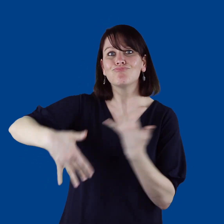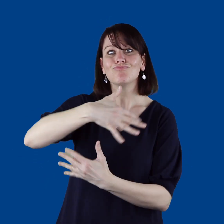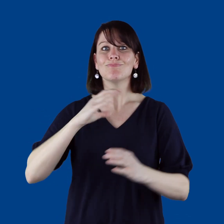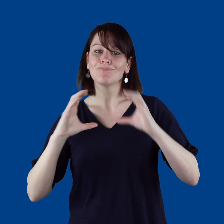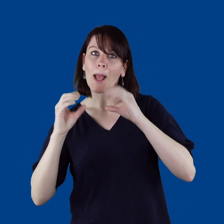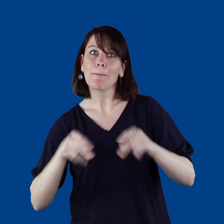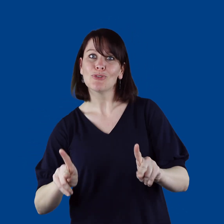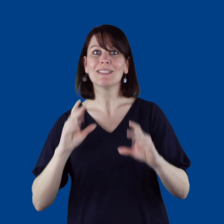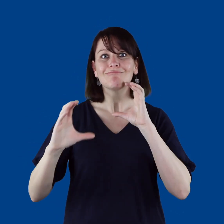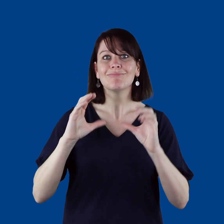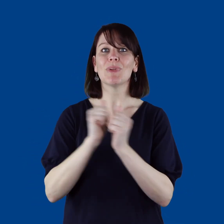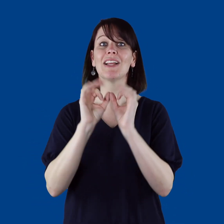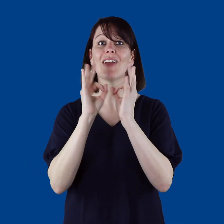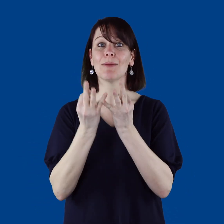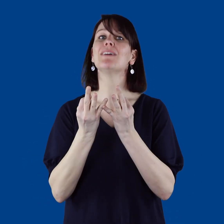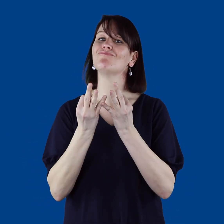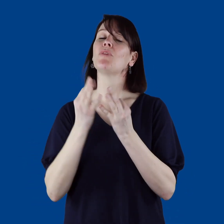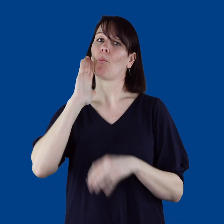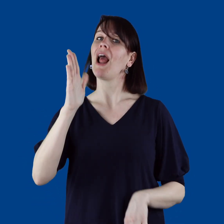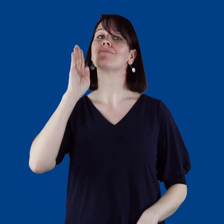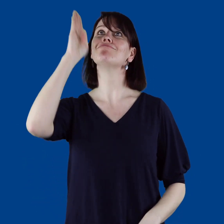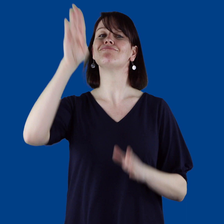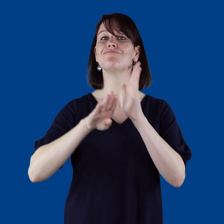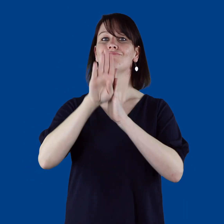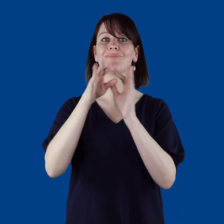with their family members and caregivers develop better language and cognitive skills.